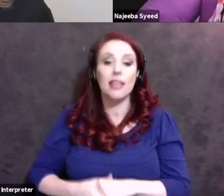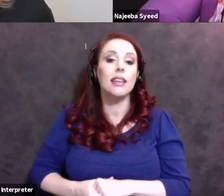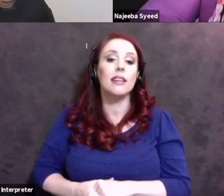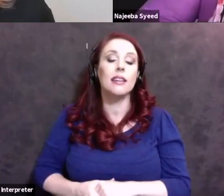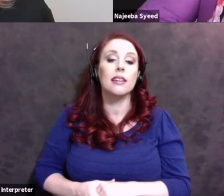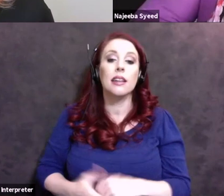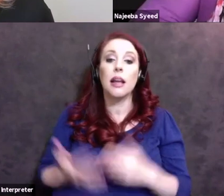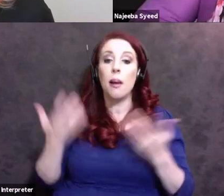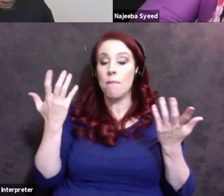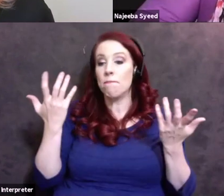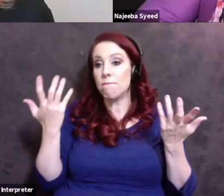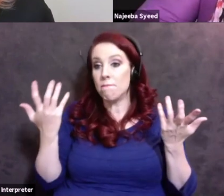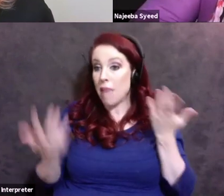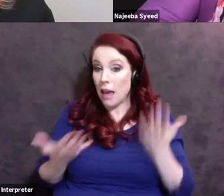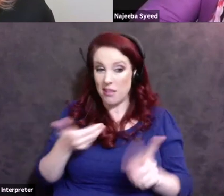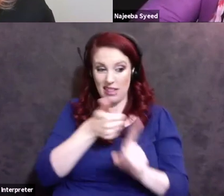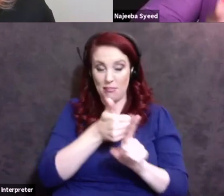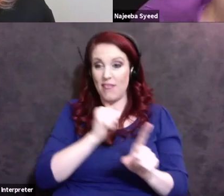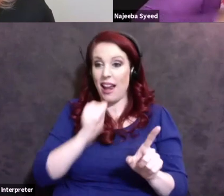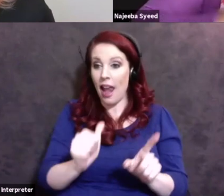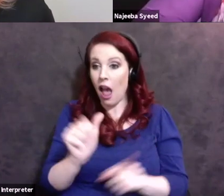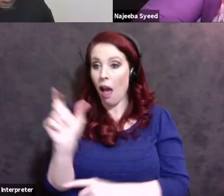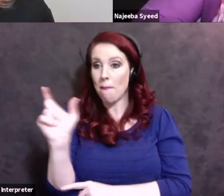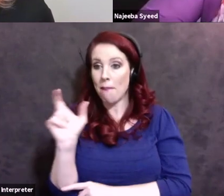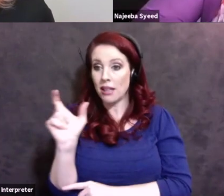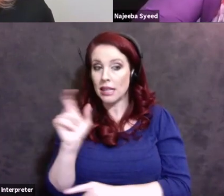be Muslim, but that identity is attached to them.